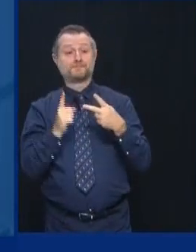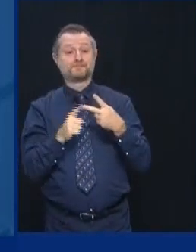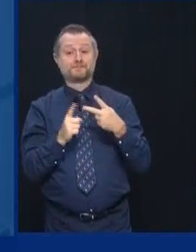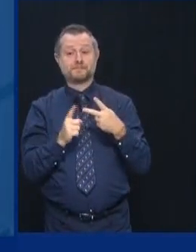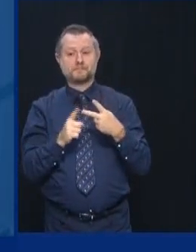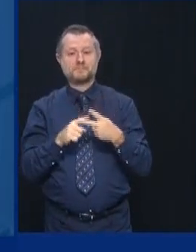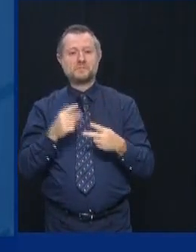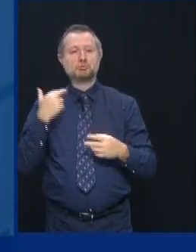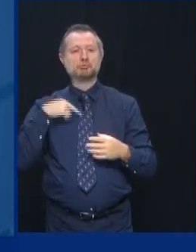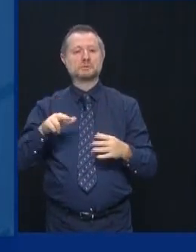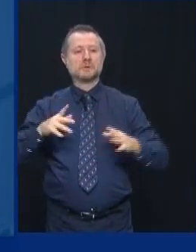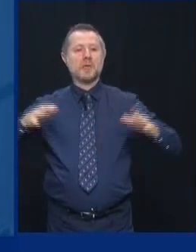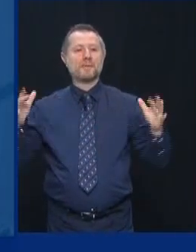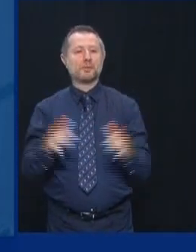IN THOSE AREAS TOMORROW.